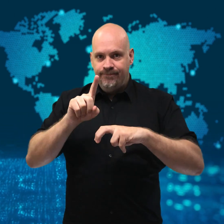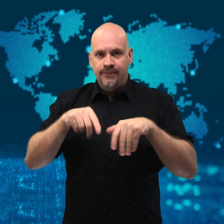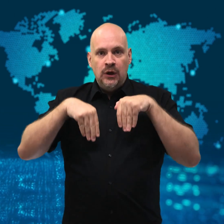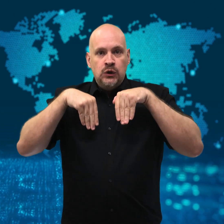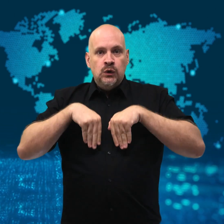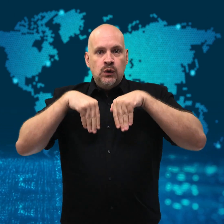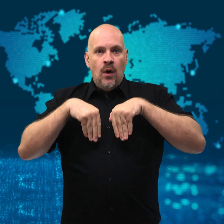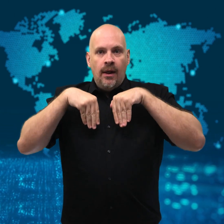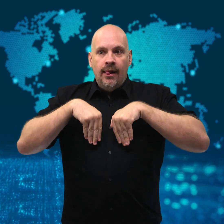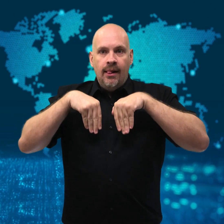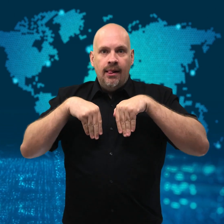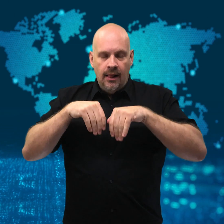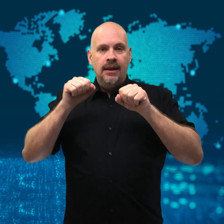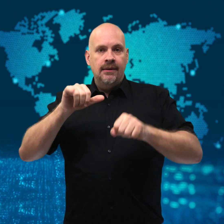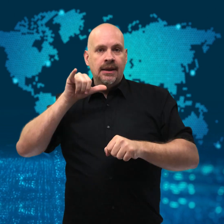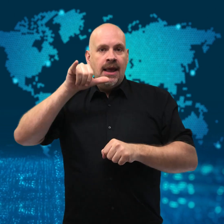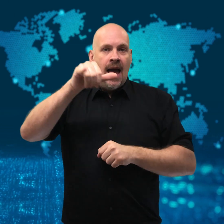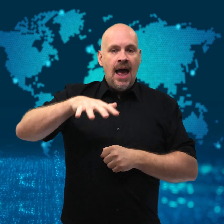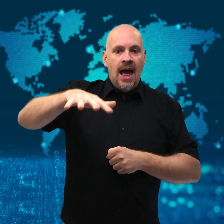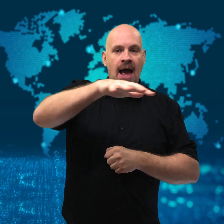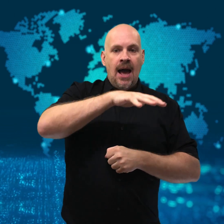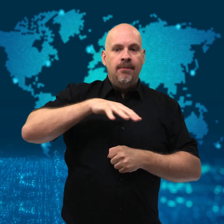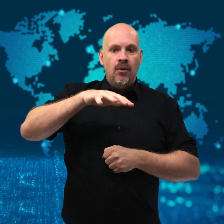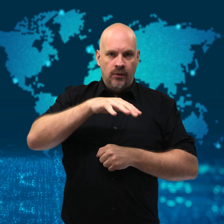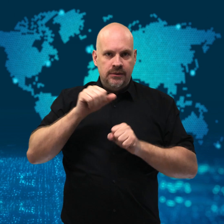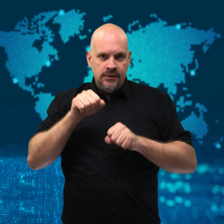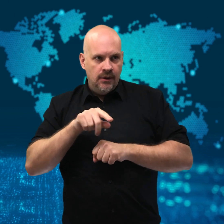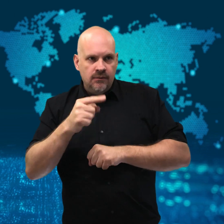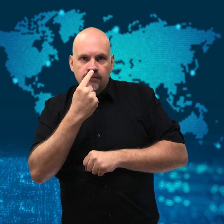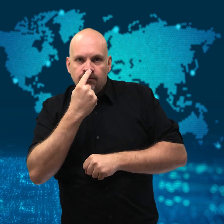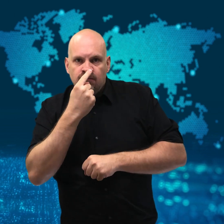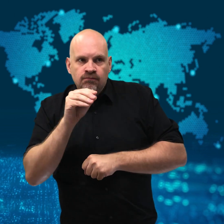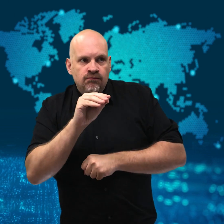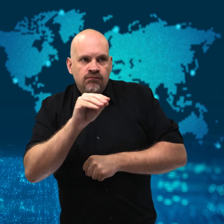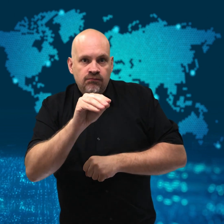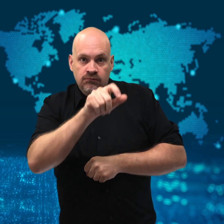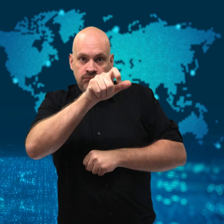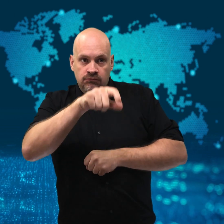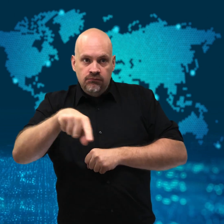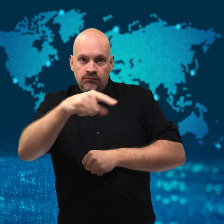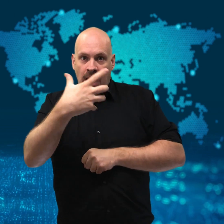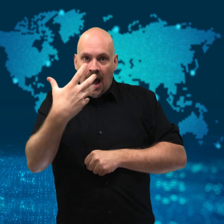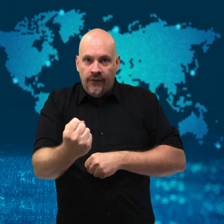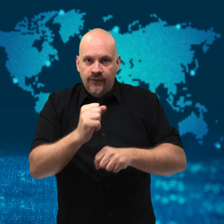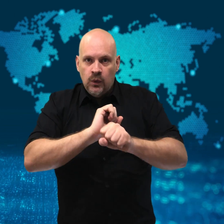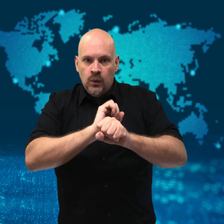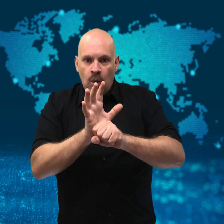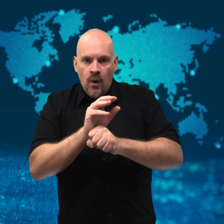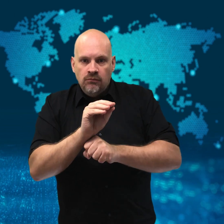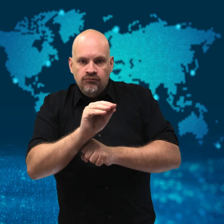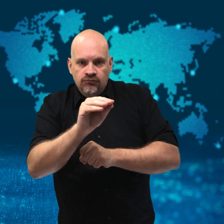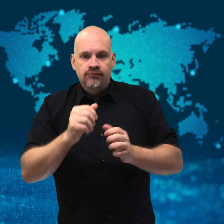infected with the virus that can be used in airports.